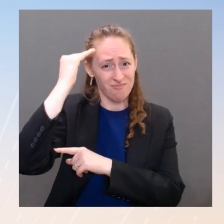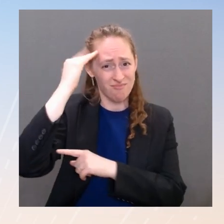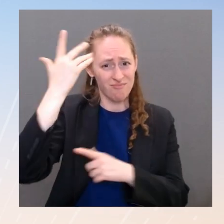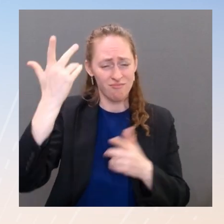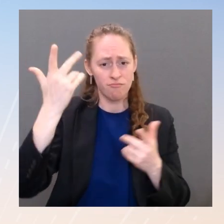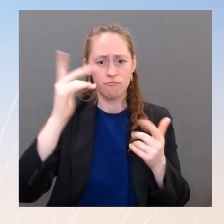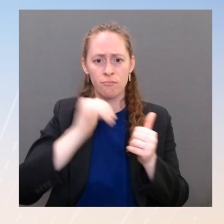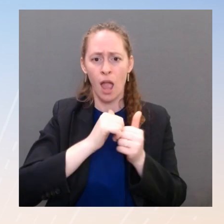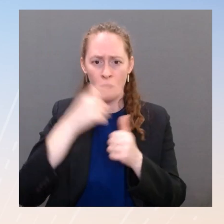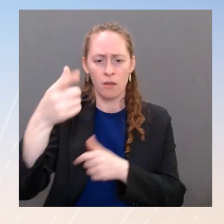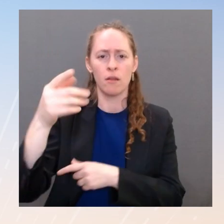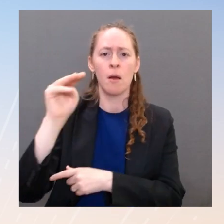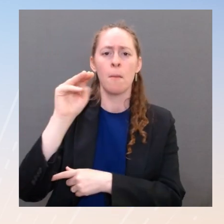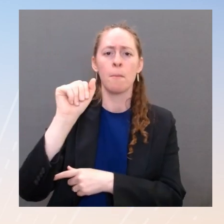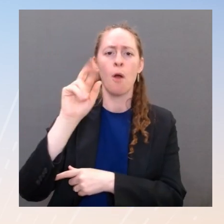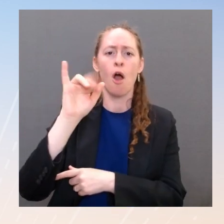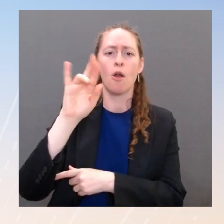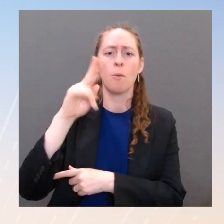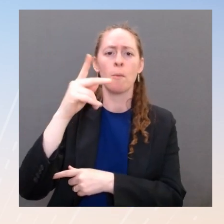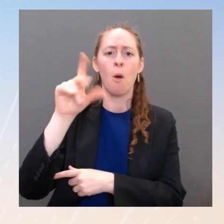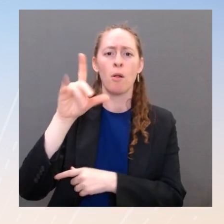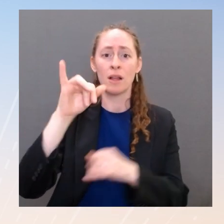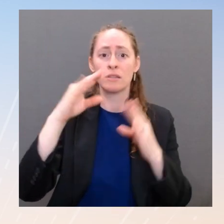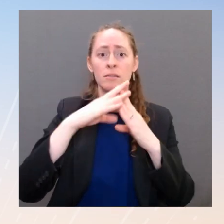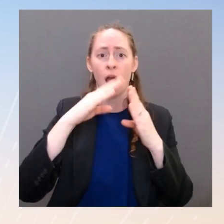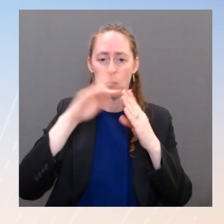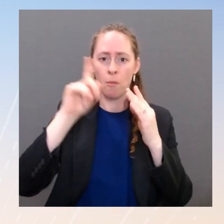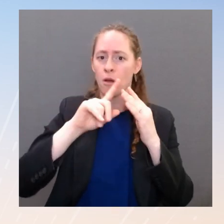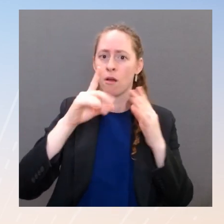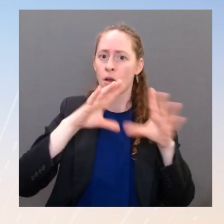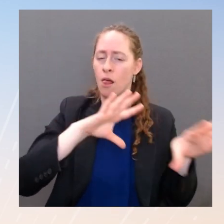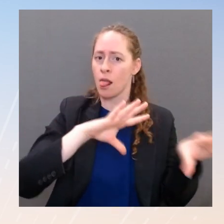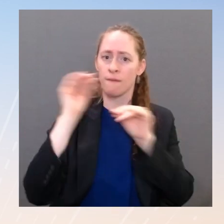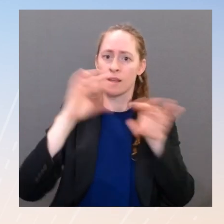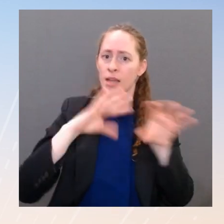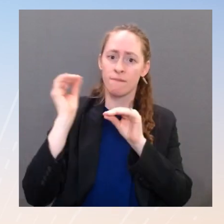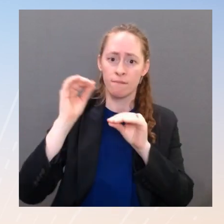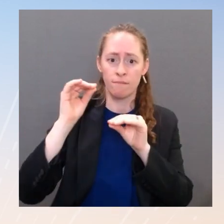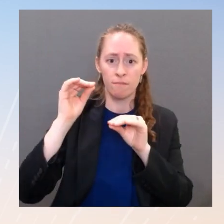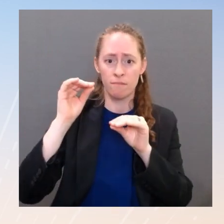give advice on the current humanitarian corridor? Ms. Psaki: I don't have any update